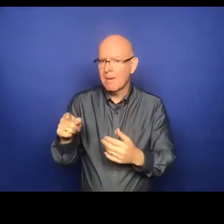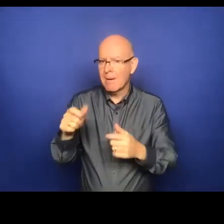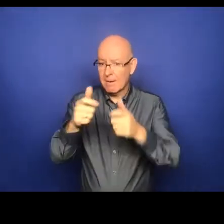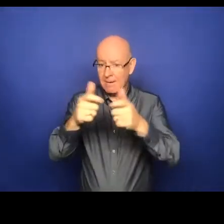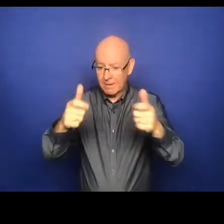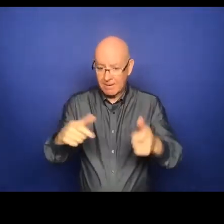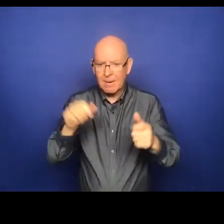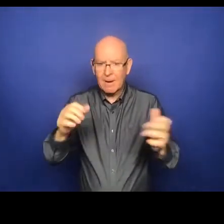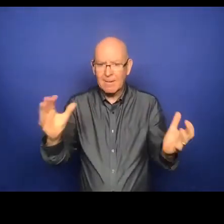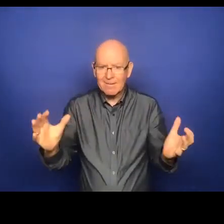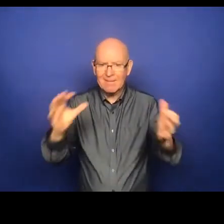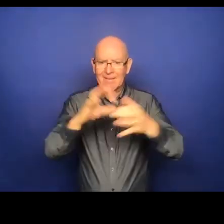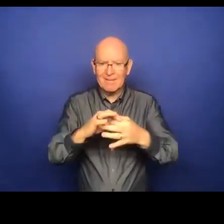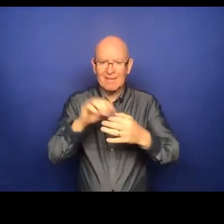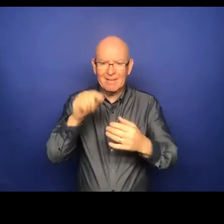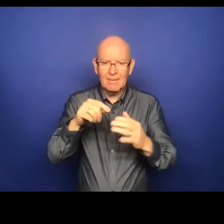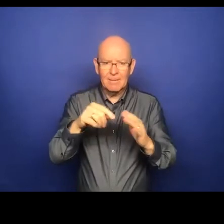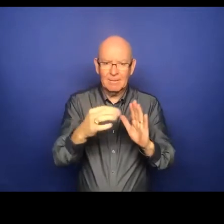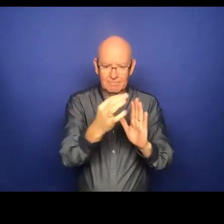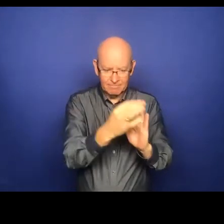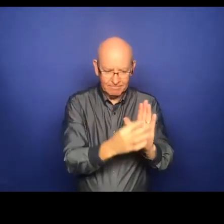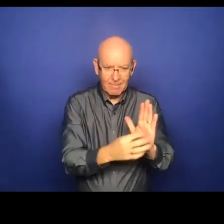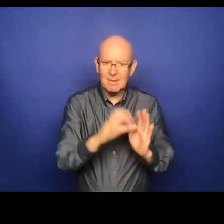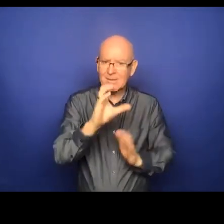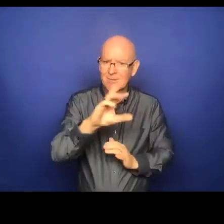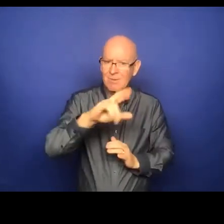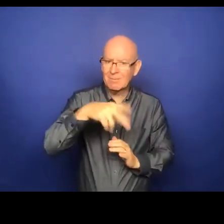That aims to empower people with disabilities and monitor